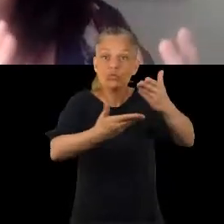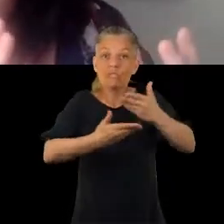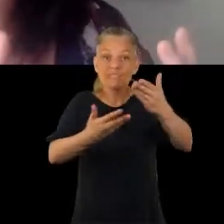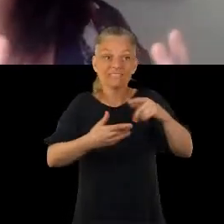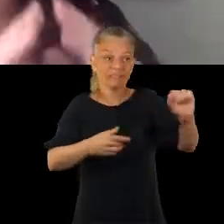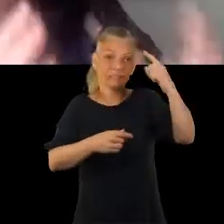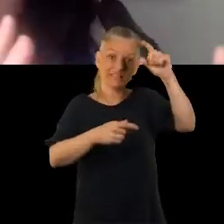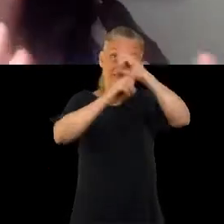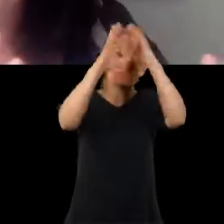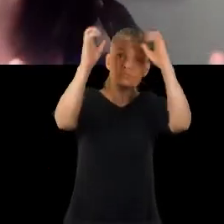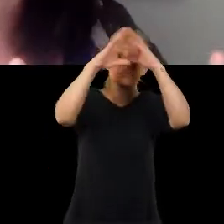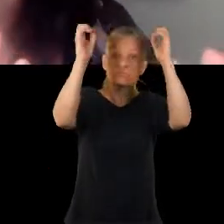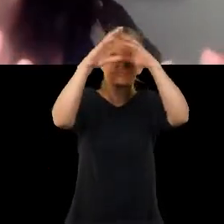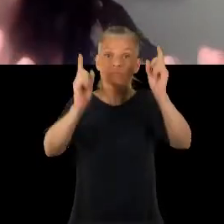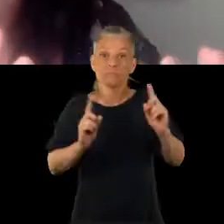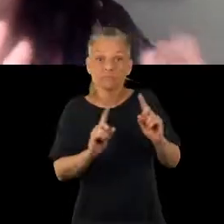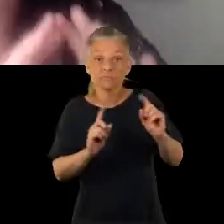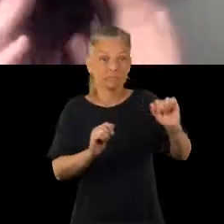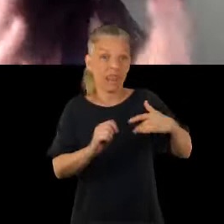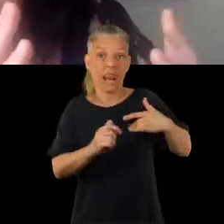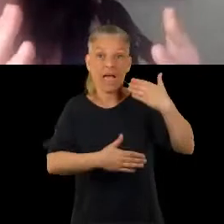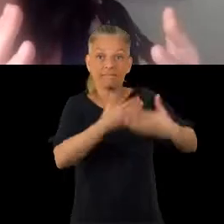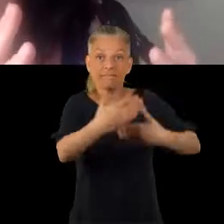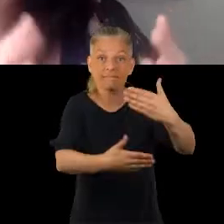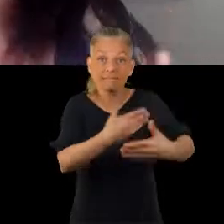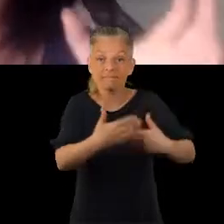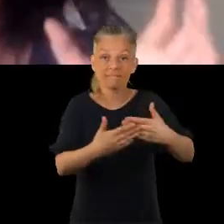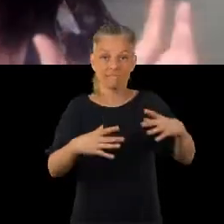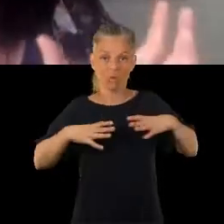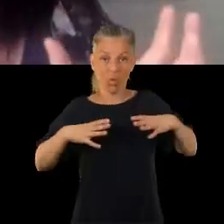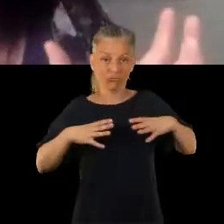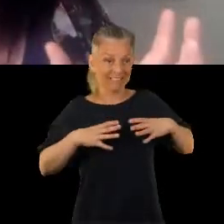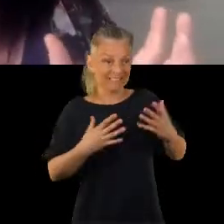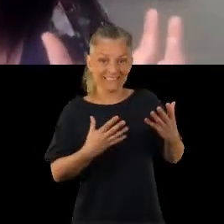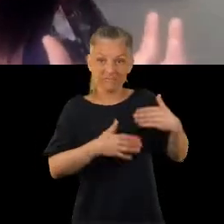stuff and seeing, is that what we want to deliver? And if it is, being able to recognise that they’re